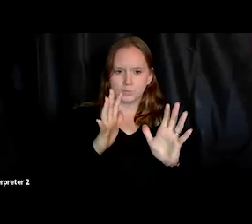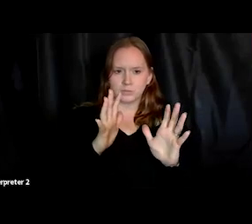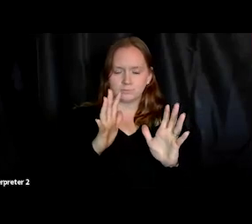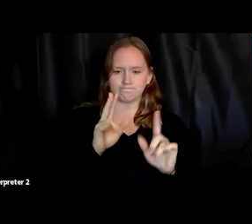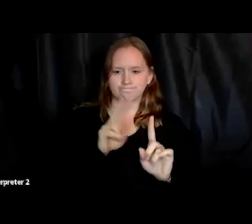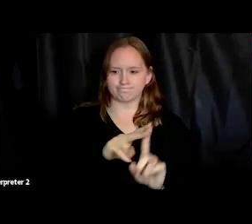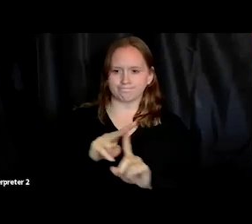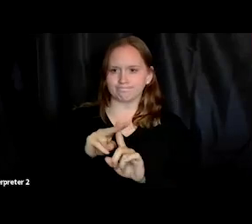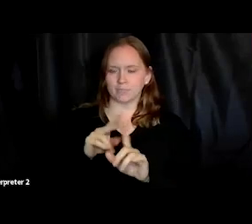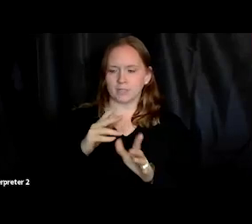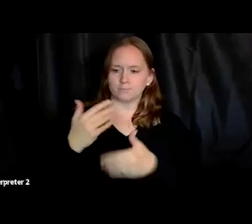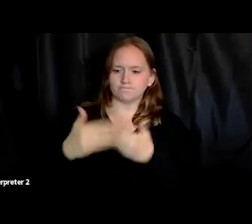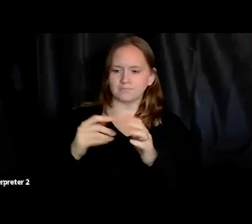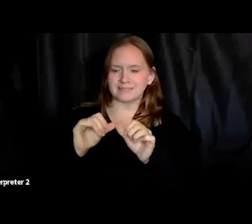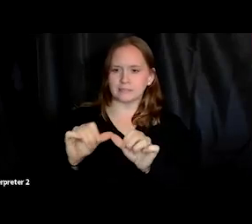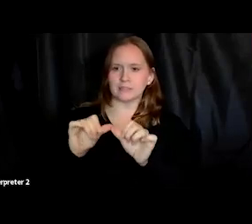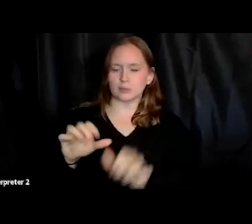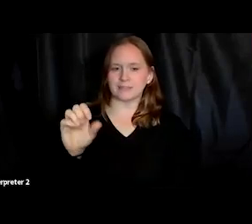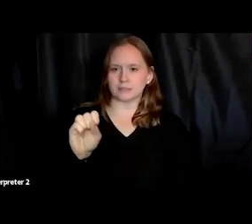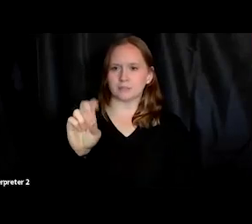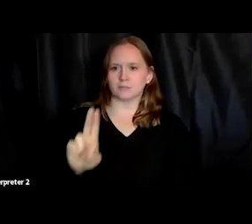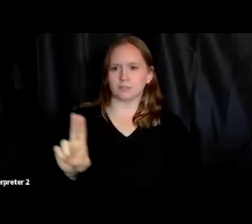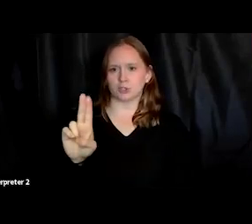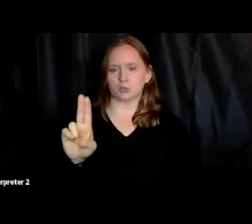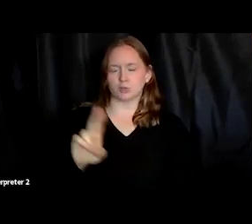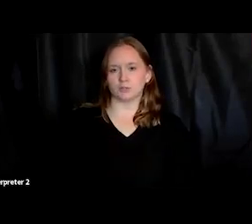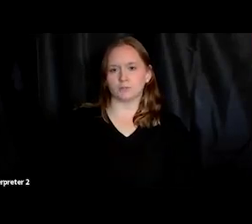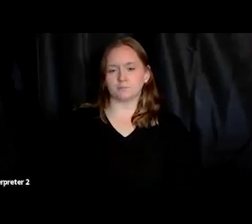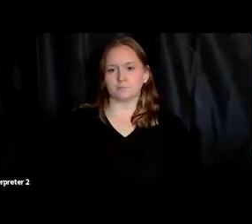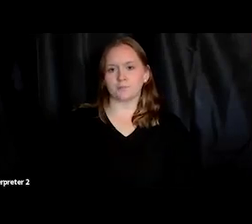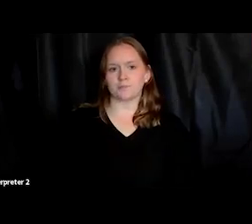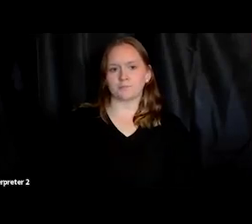I break my substance use history sections into two paragraphs.